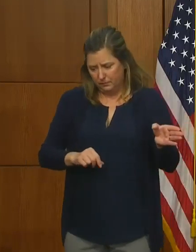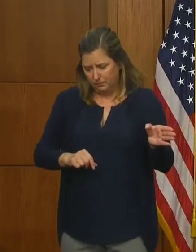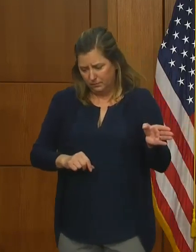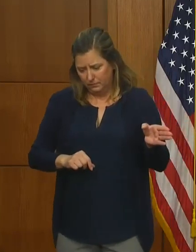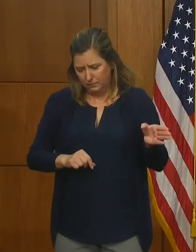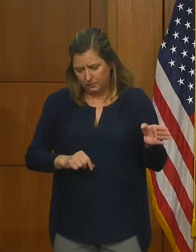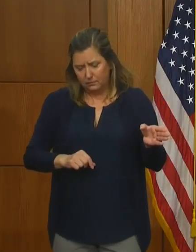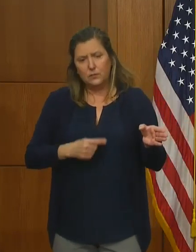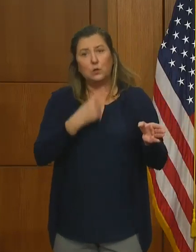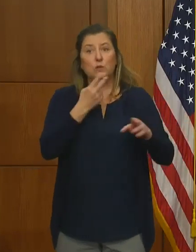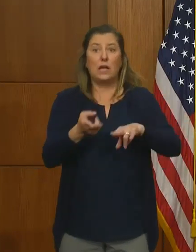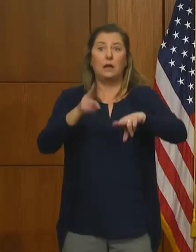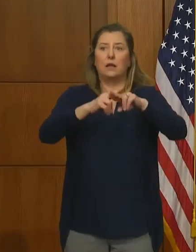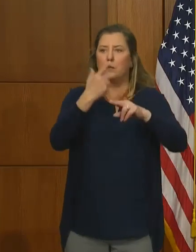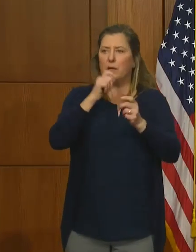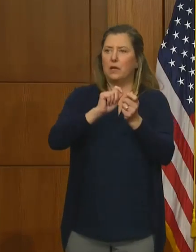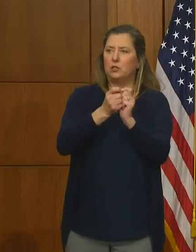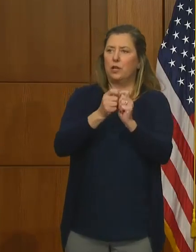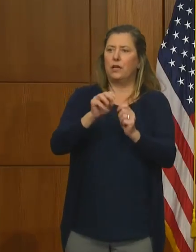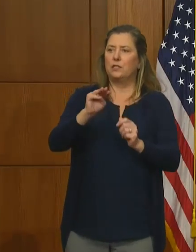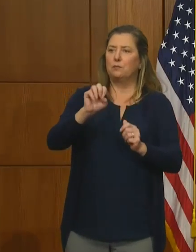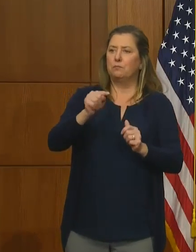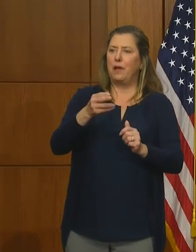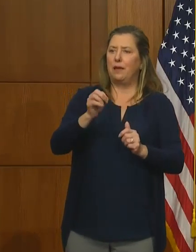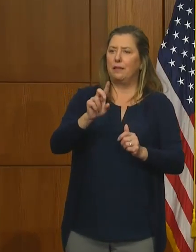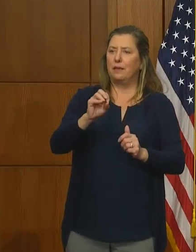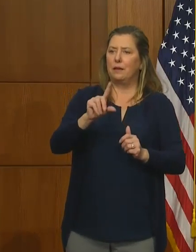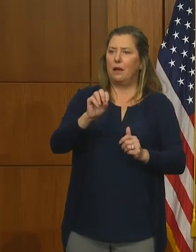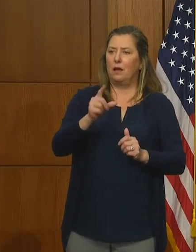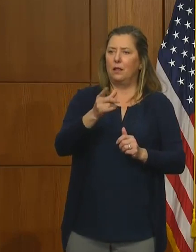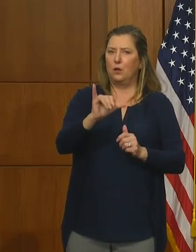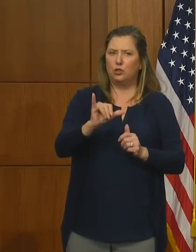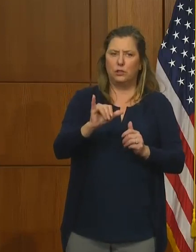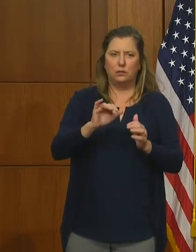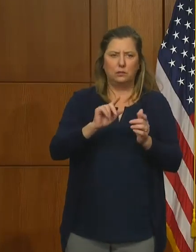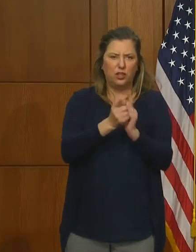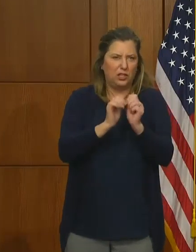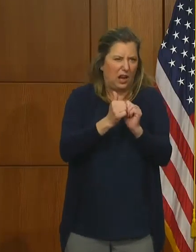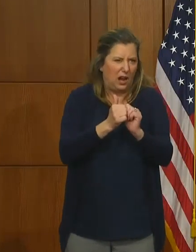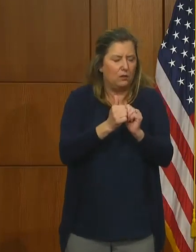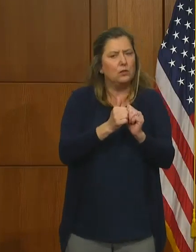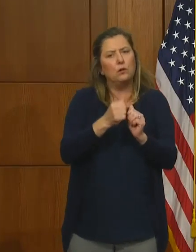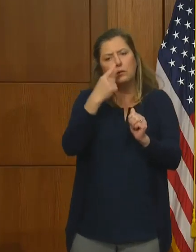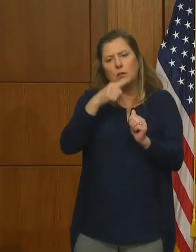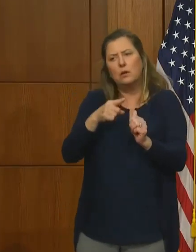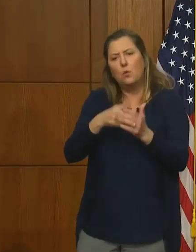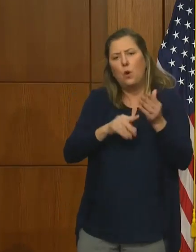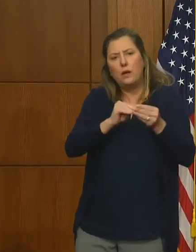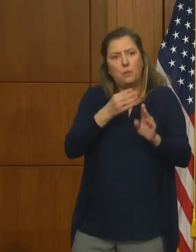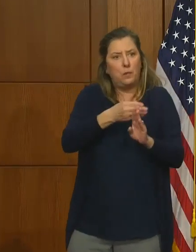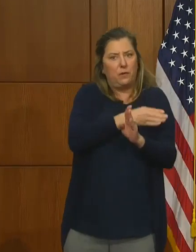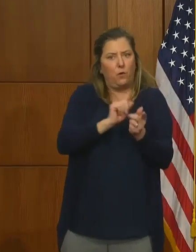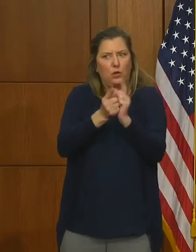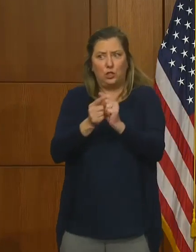WAS. THE REASON FOR THAT. CHANGING METHODOLOGY AND SO. IF